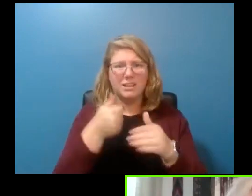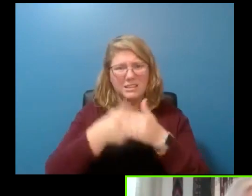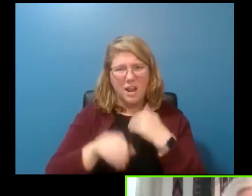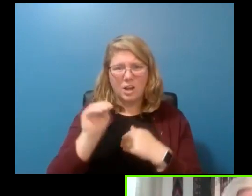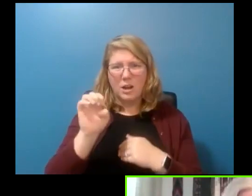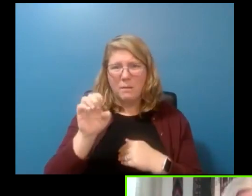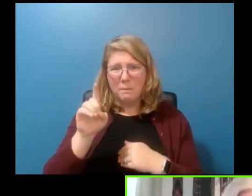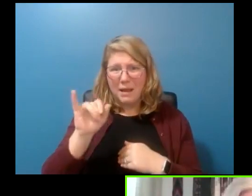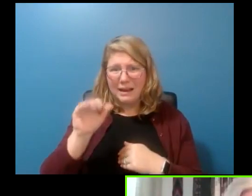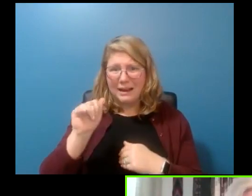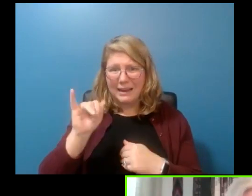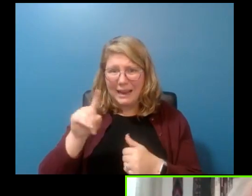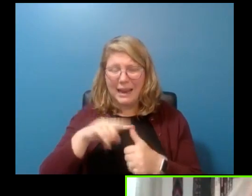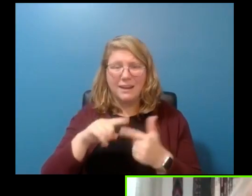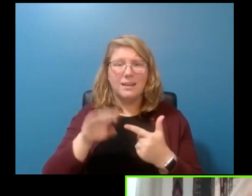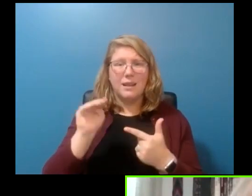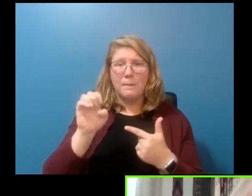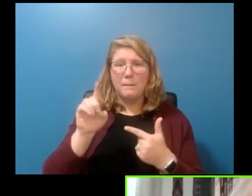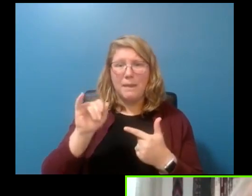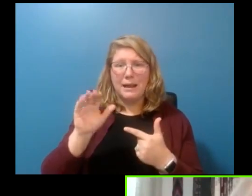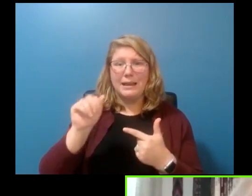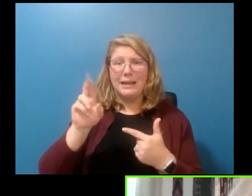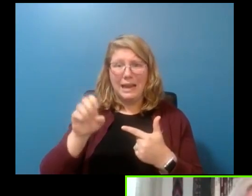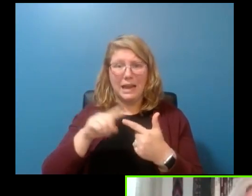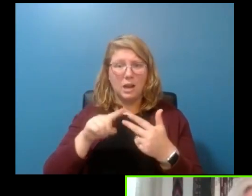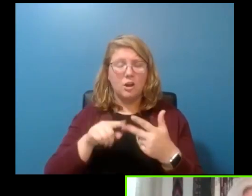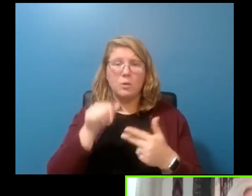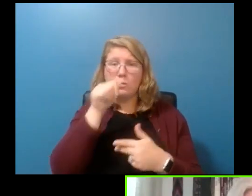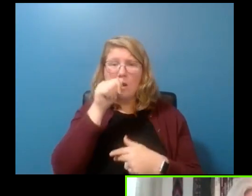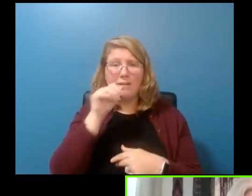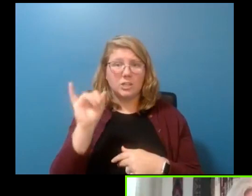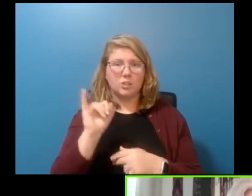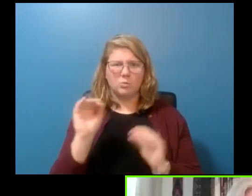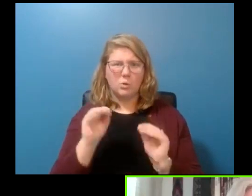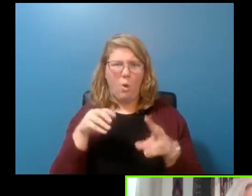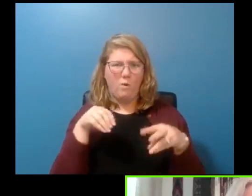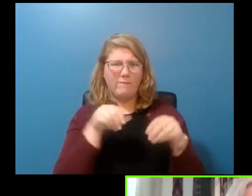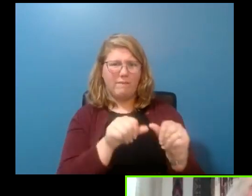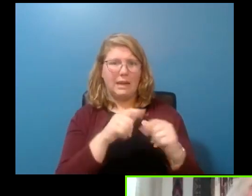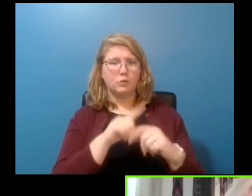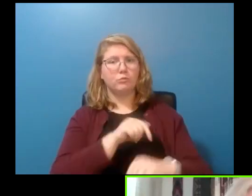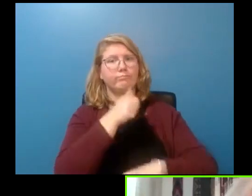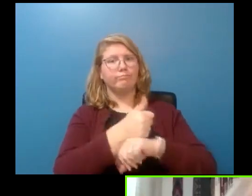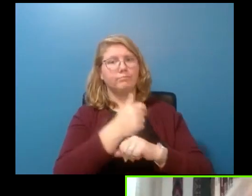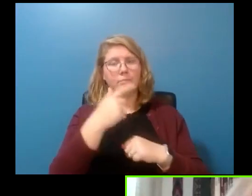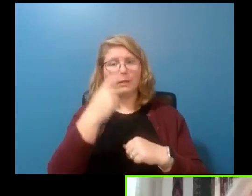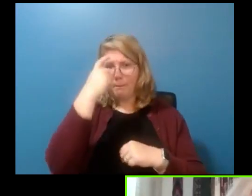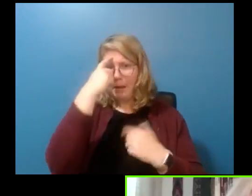as well. I should mention we have the NAMI Walk where we are hoping to